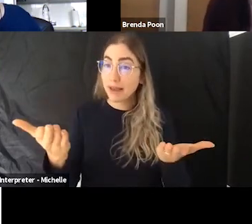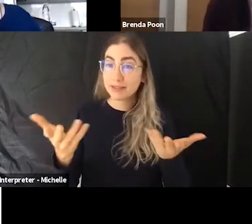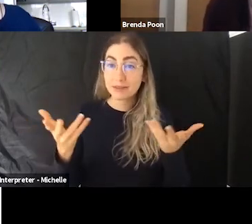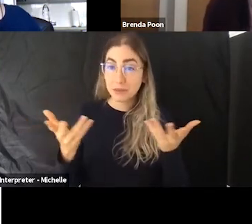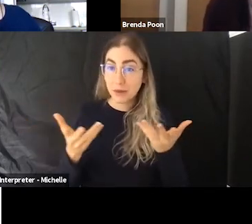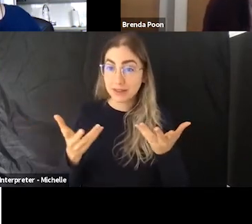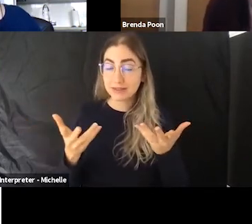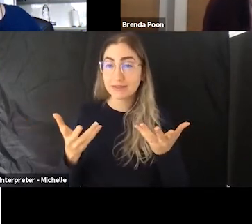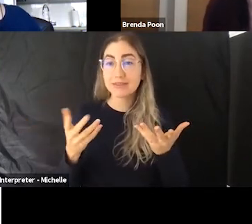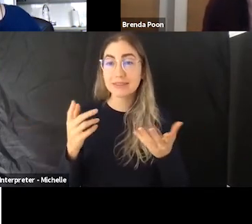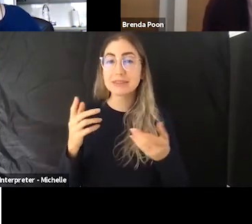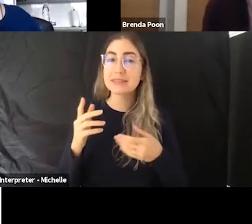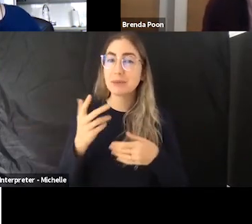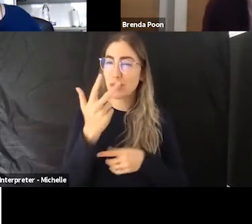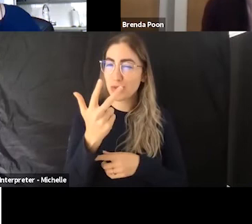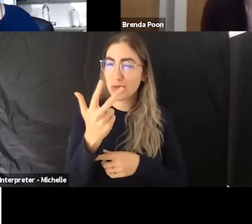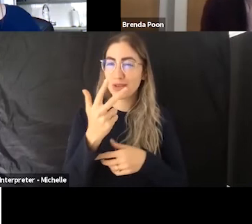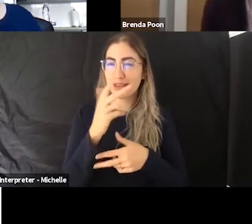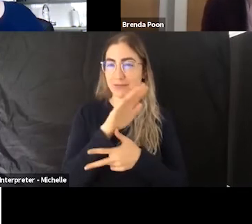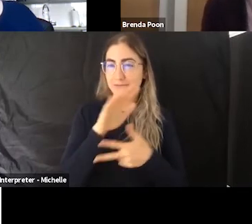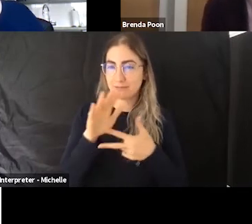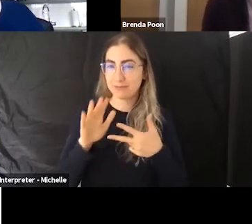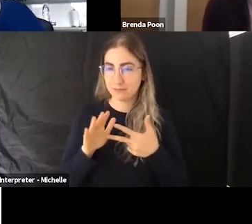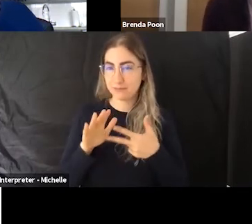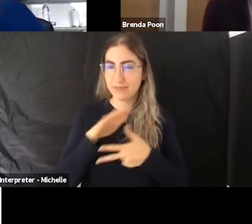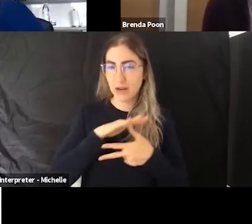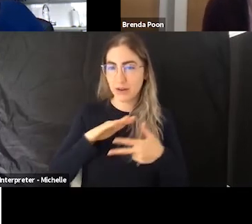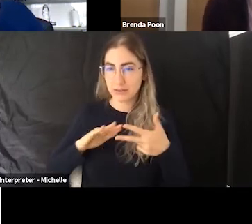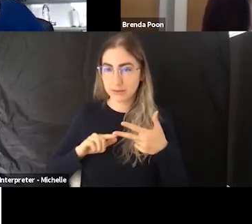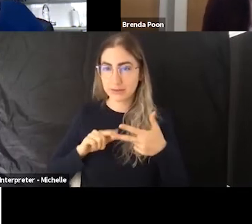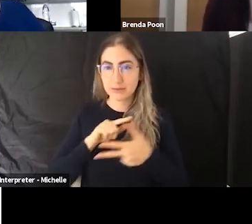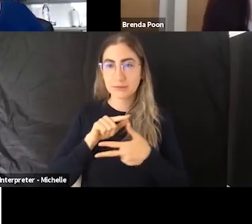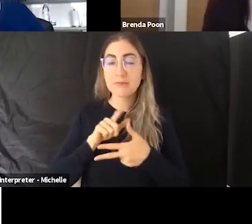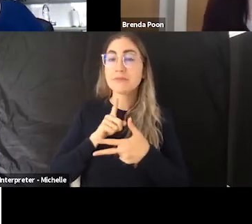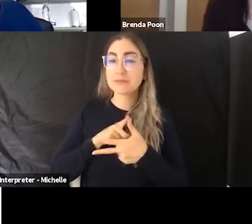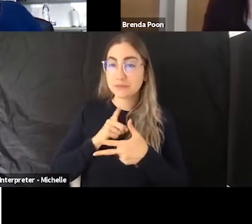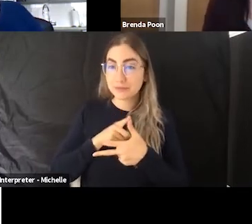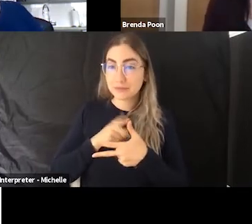CLUSTERED AROUND THREE MAJOR AREAS. SO THE FIRST ONE WAS REALLY ABOUT EXPANDING